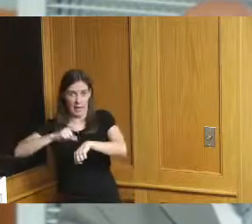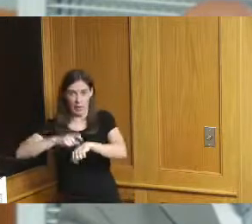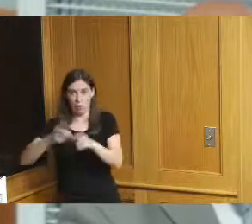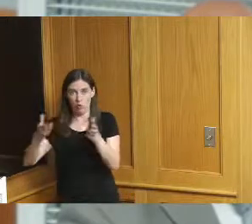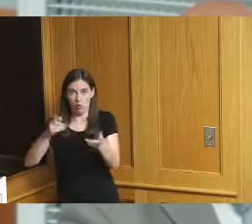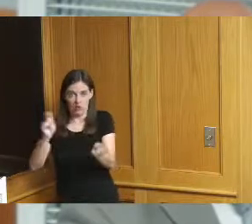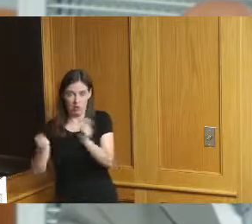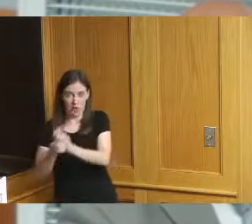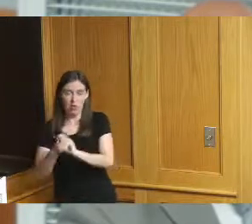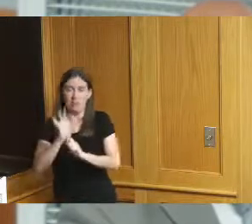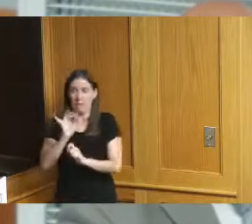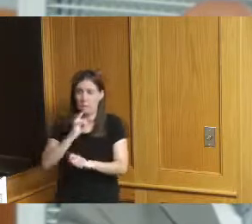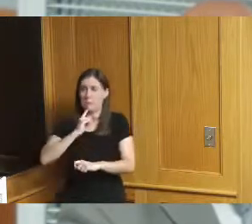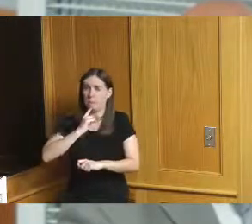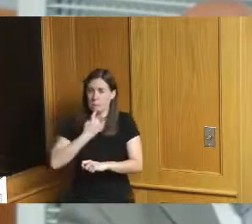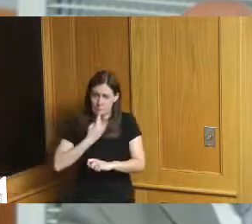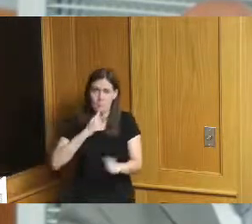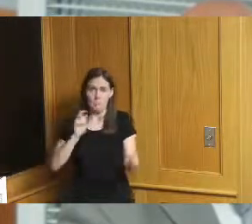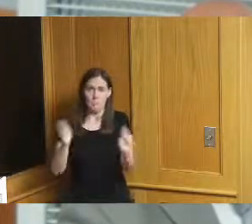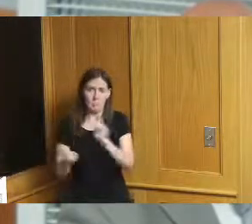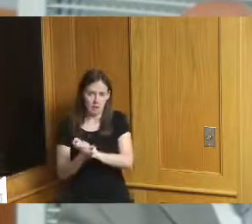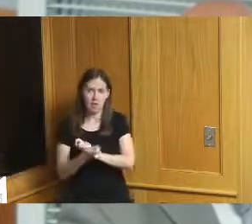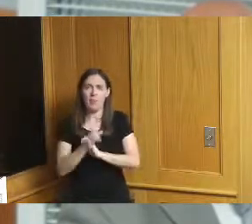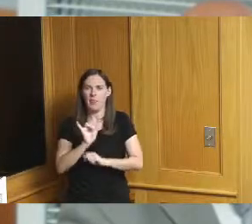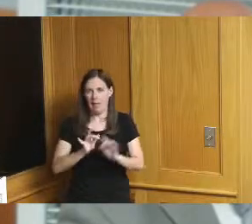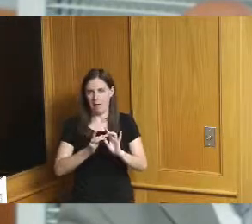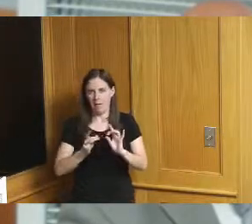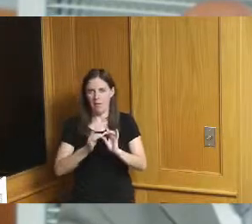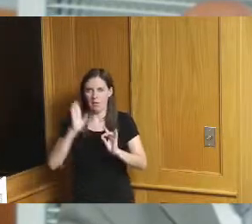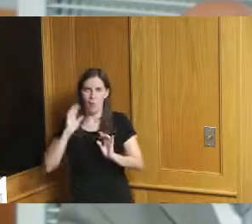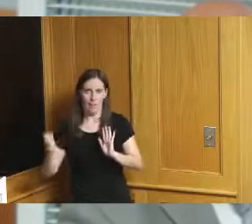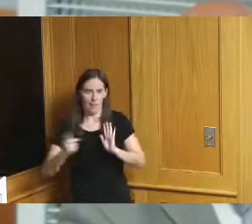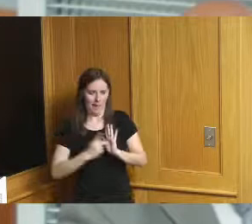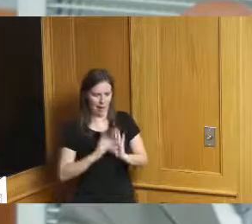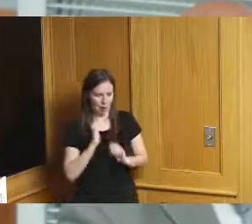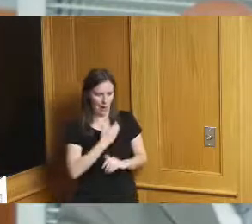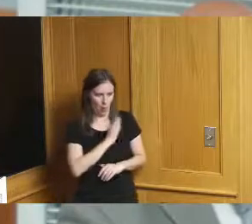a major service change we take those comments back to our board and our board accepts those